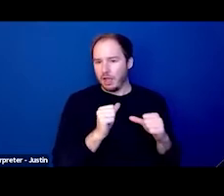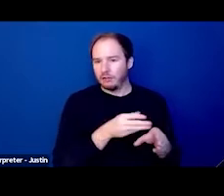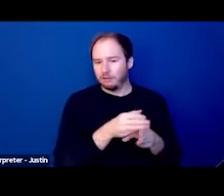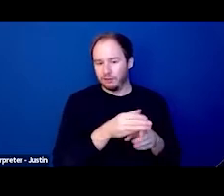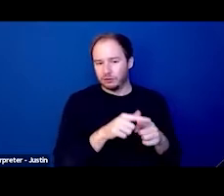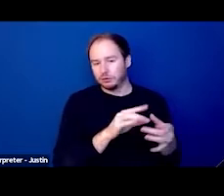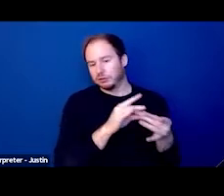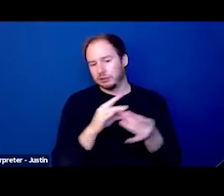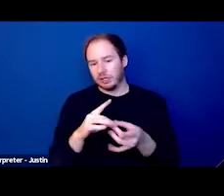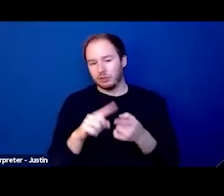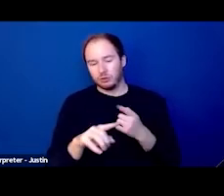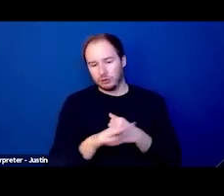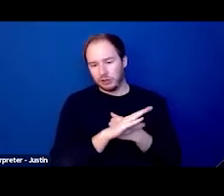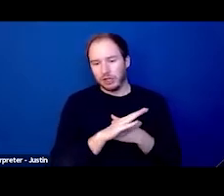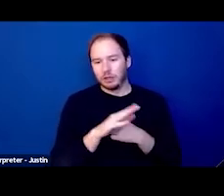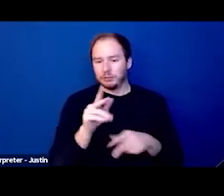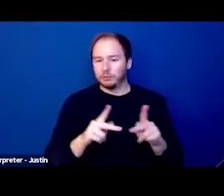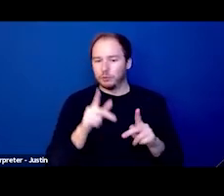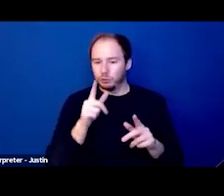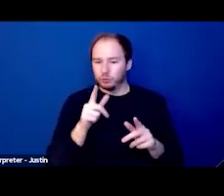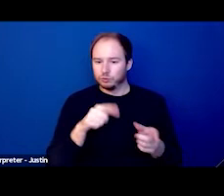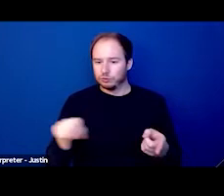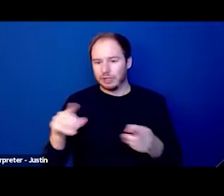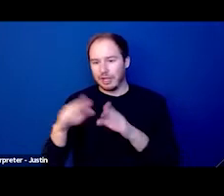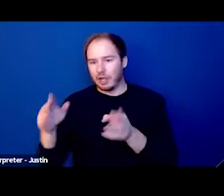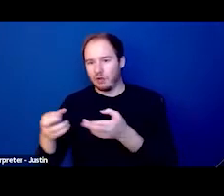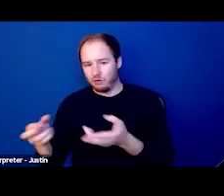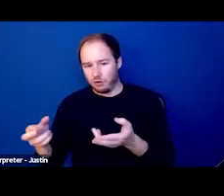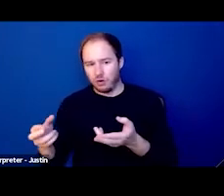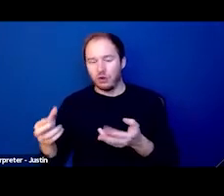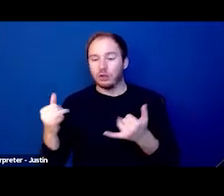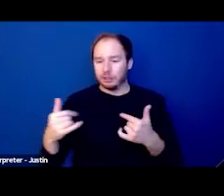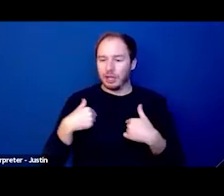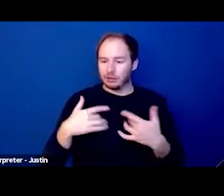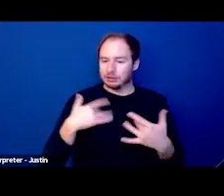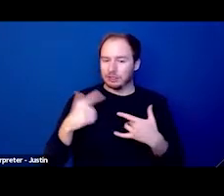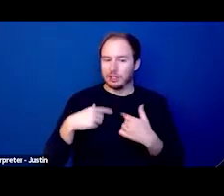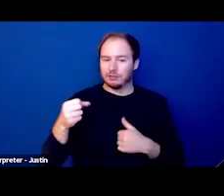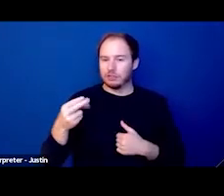and help connect the folks you're working with to housing resources. So really excited to have Shelby Ferguson here with us.